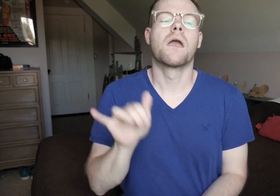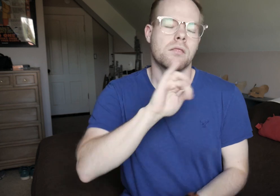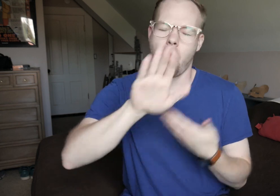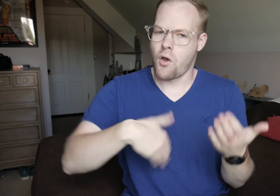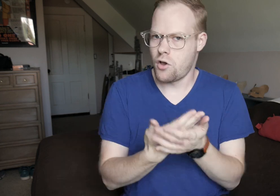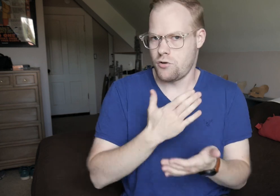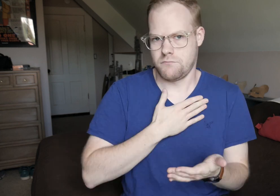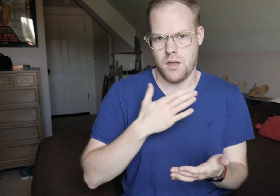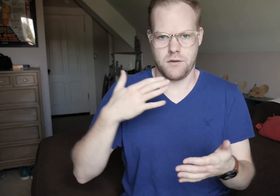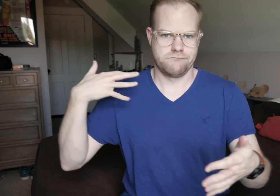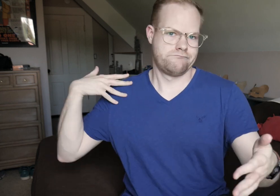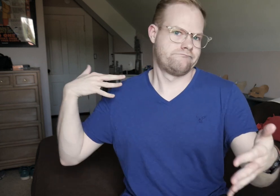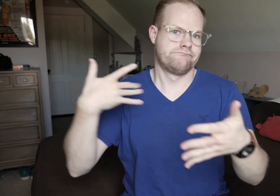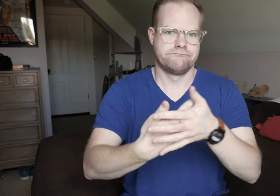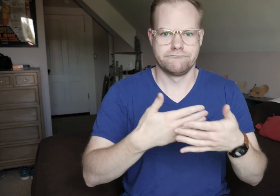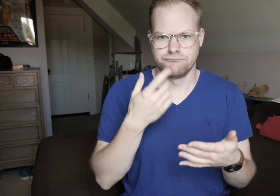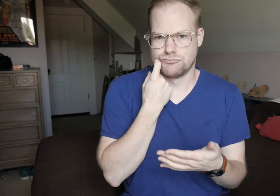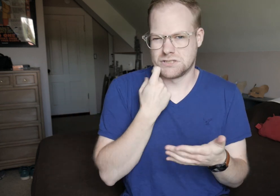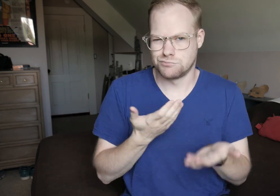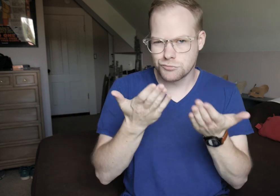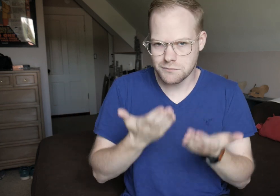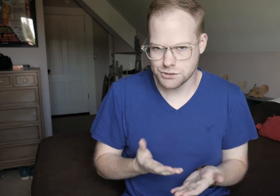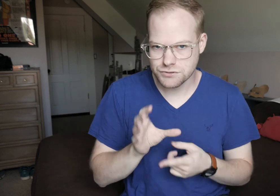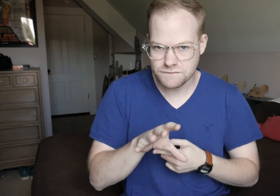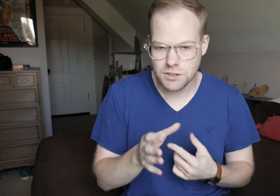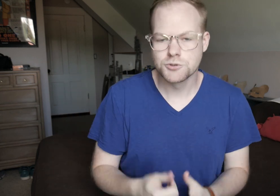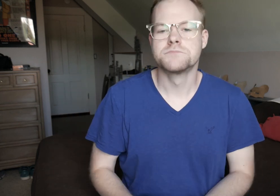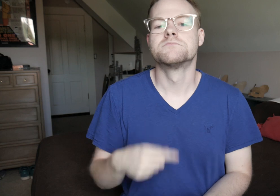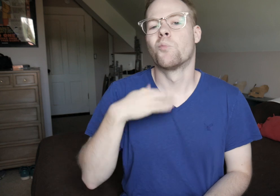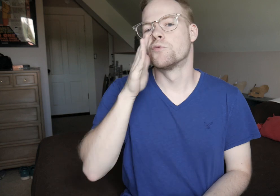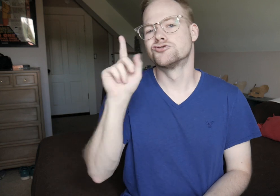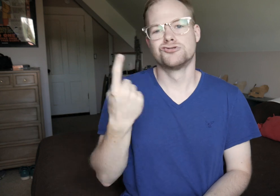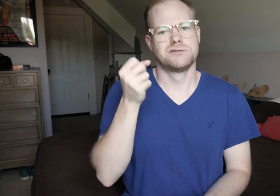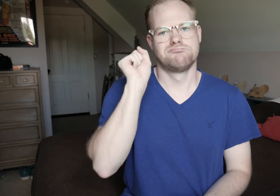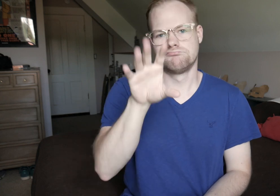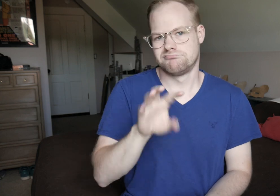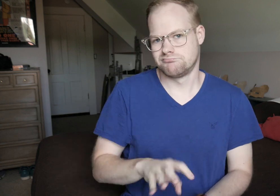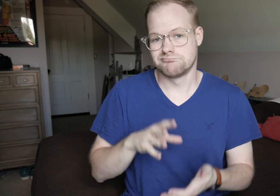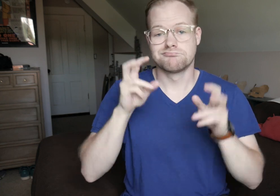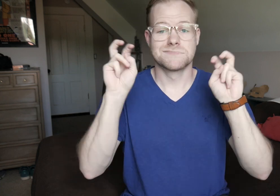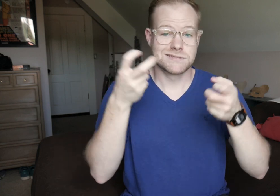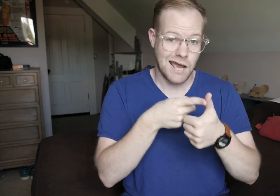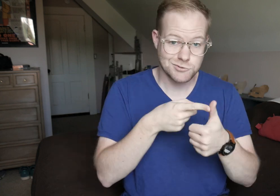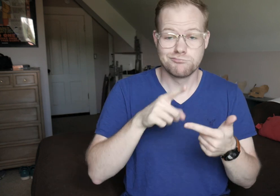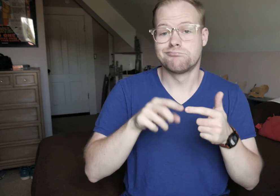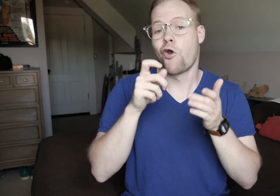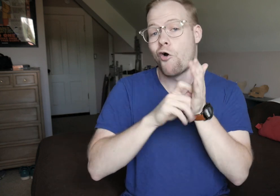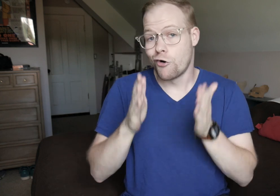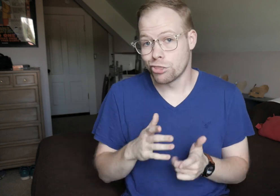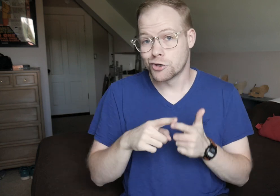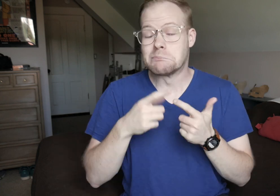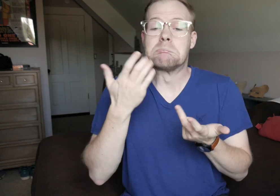Like all of my recent recommendation videos, I will just say the title and author,